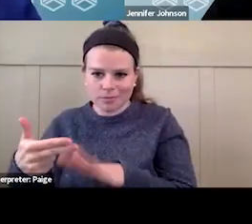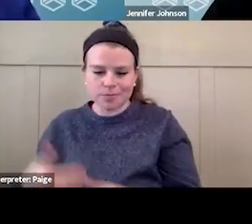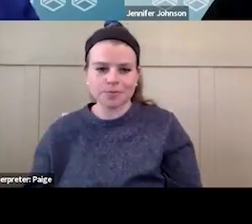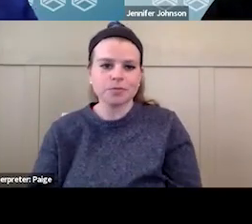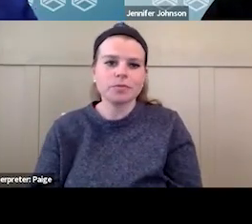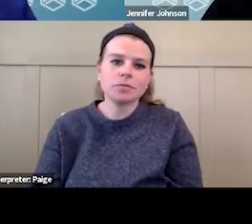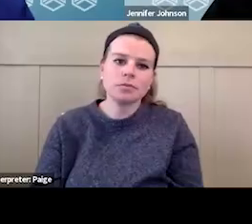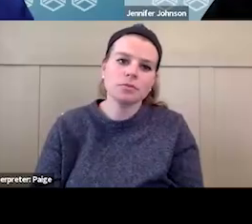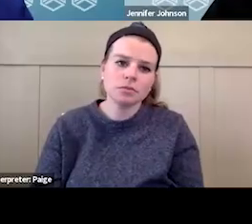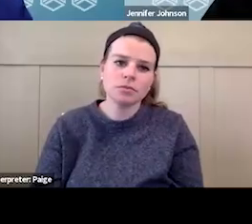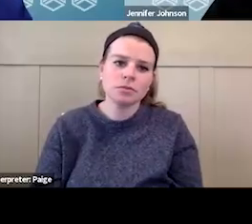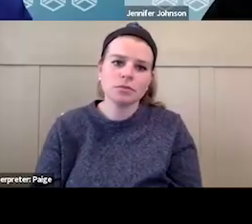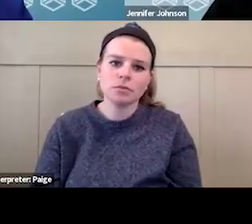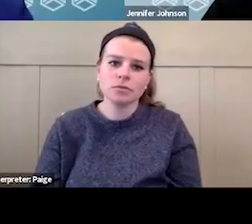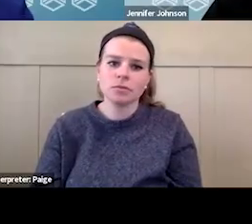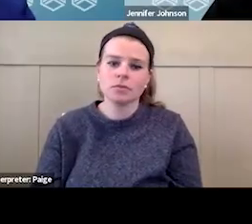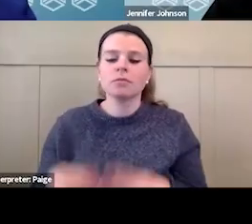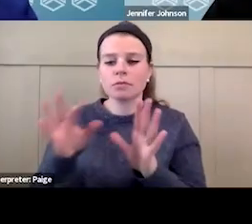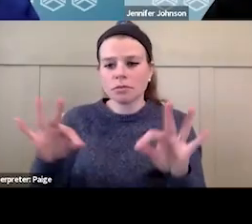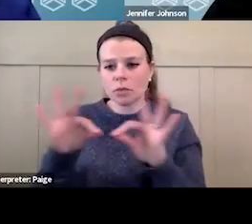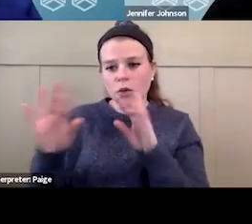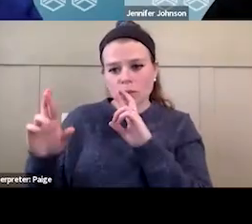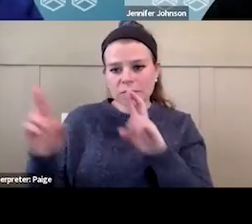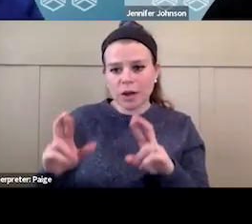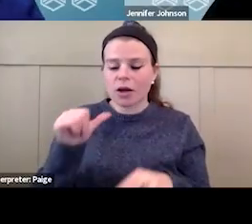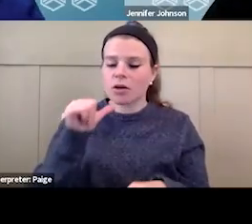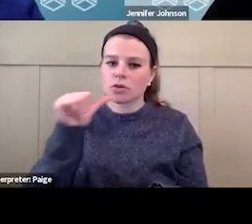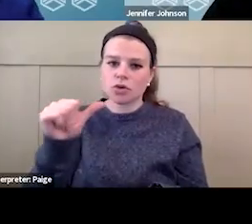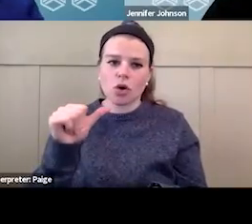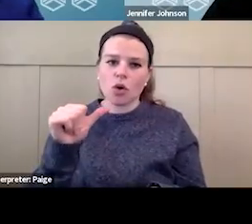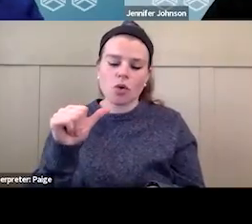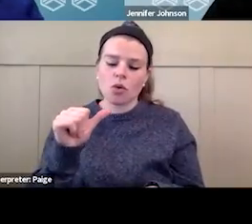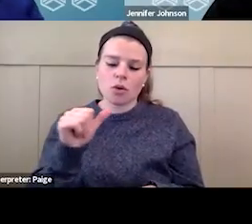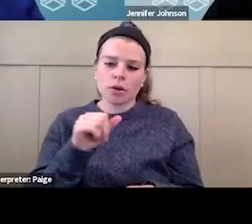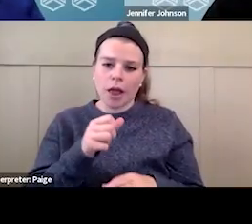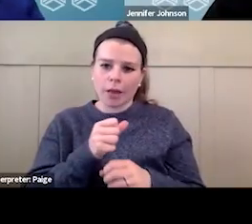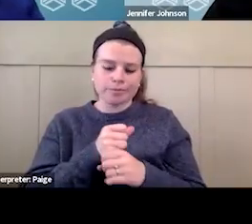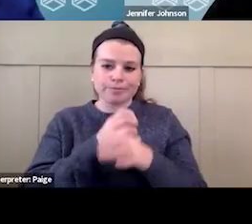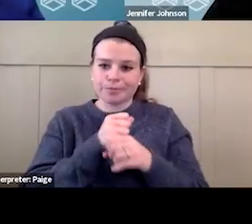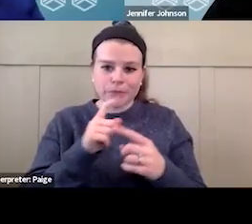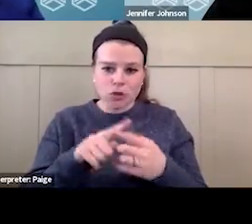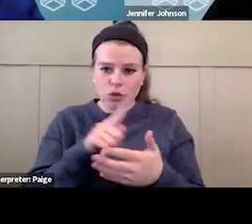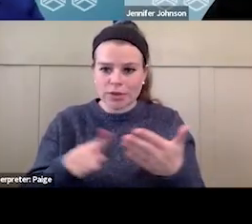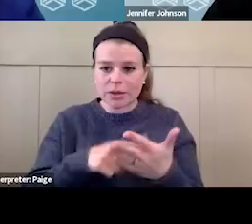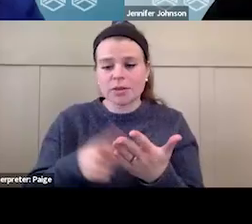It's important to respond and not to react to criticism. Um, sometimes people will tell you, "You know, I don't wanna be here anymore. I,